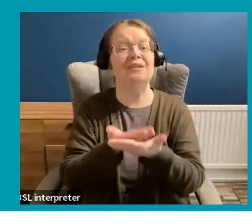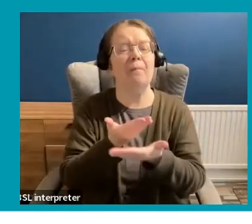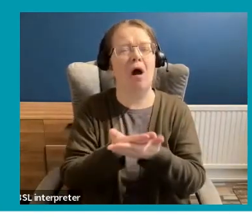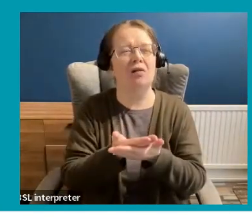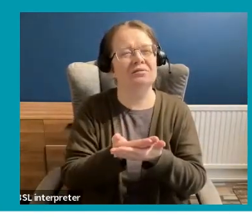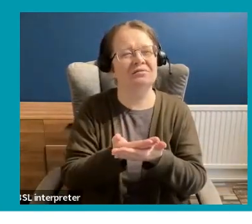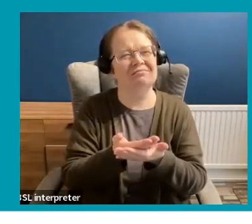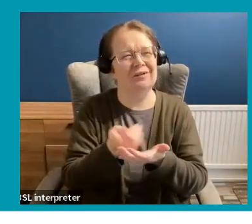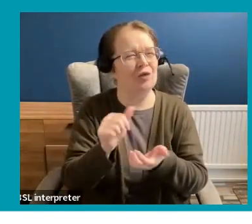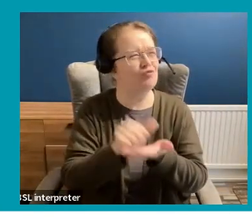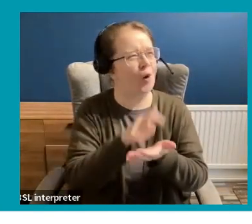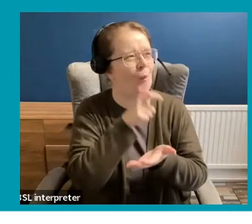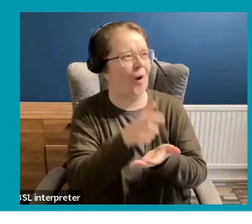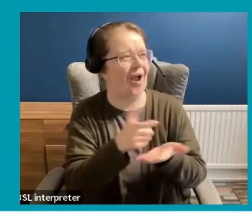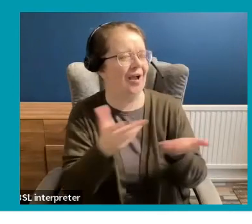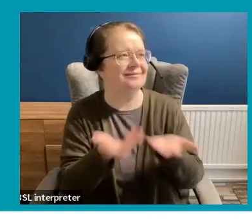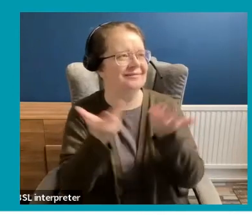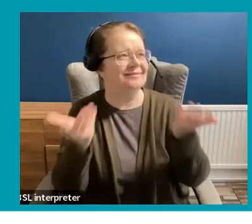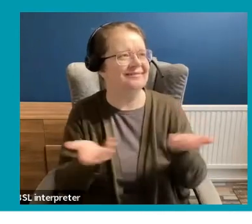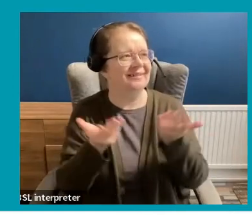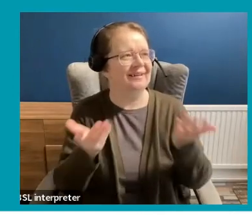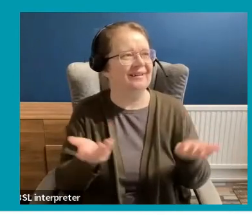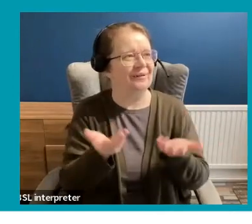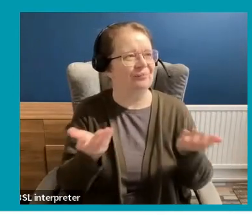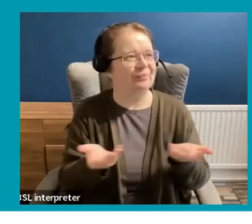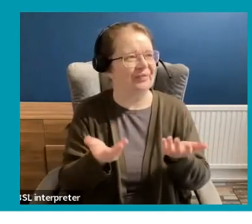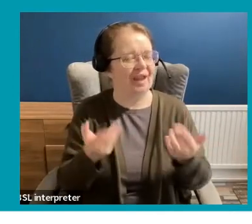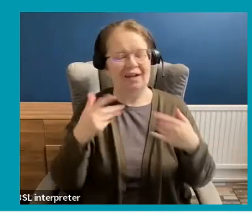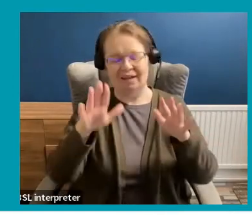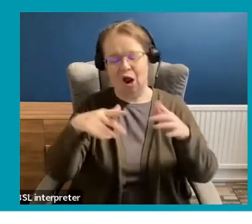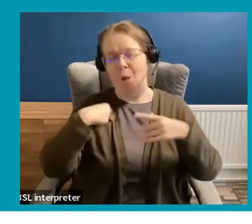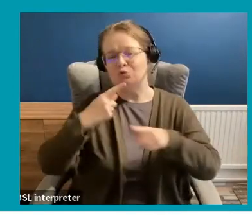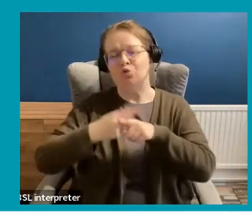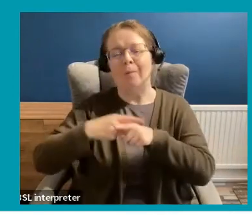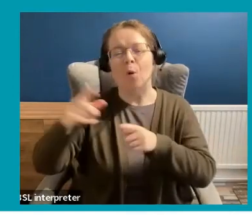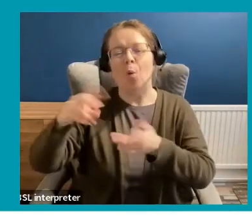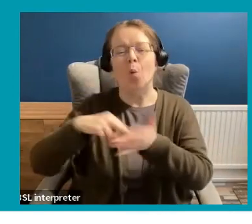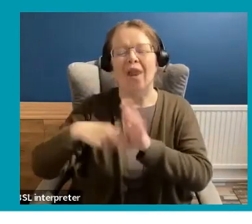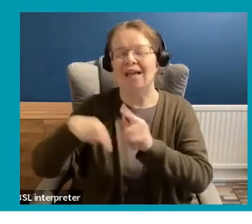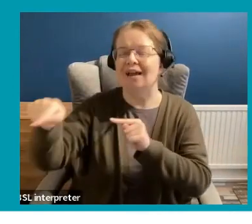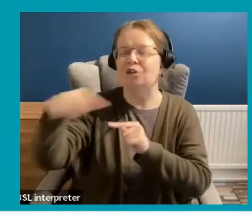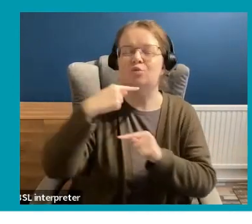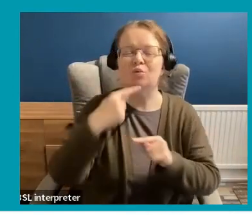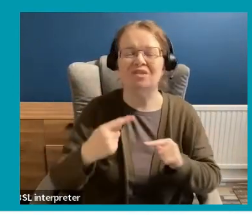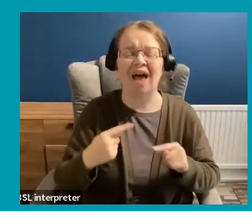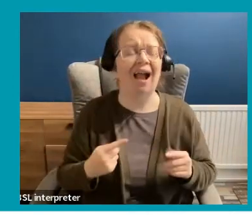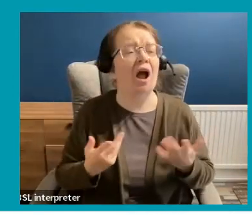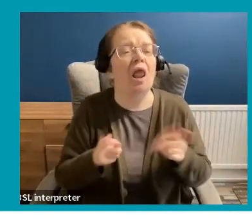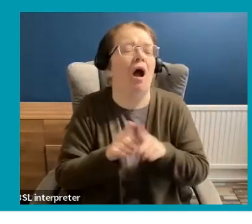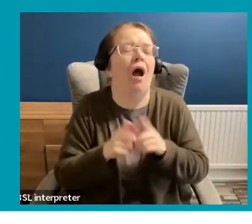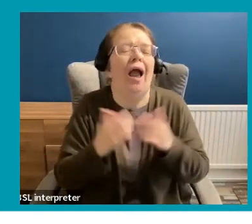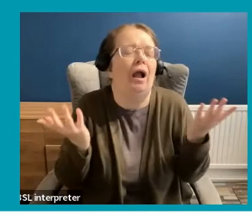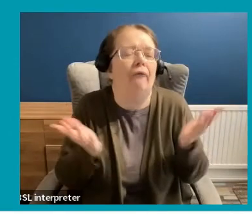I am talking to a lot of organizations who just say things like I have known that